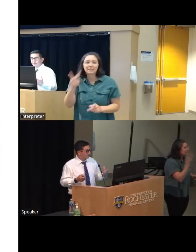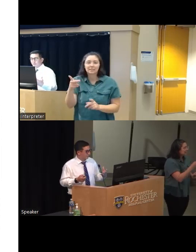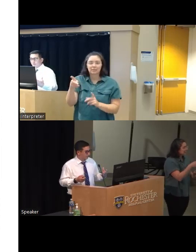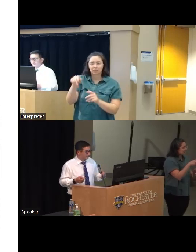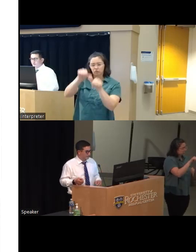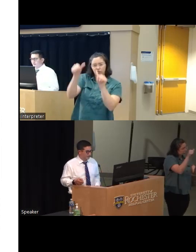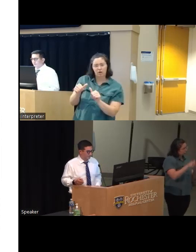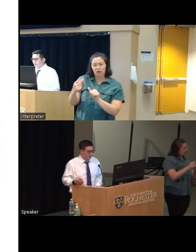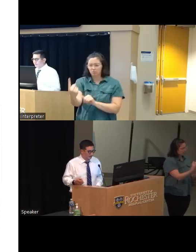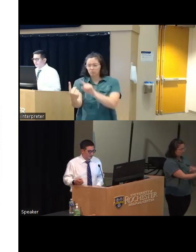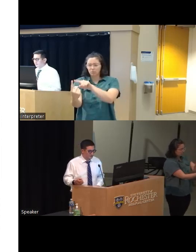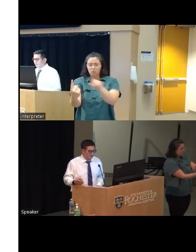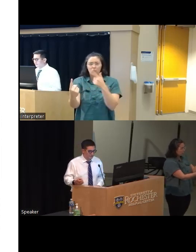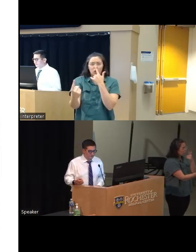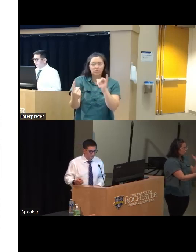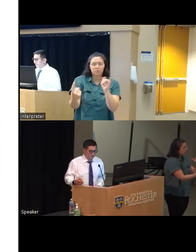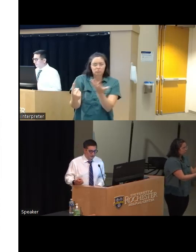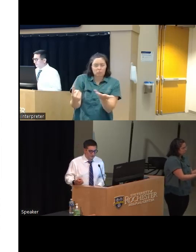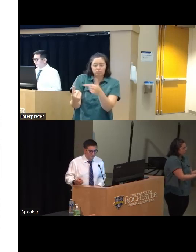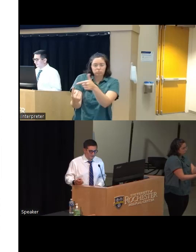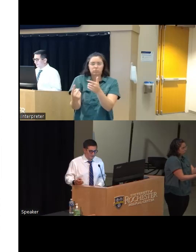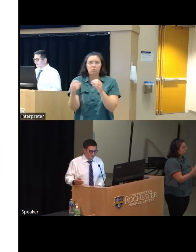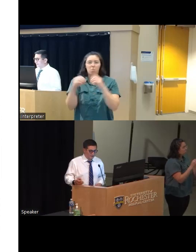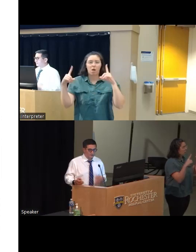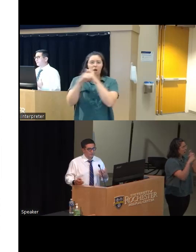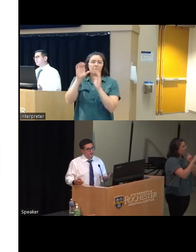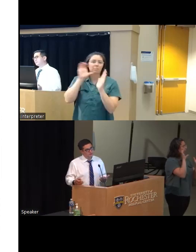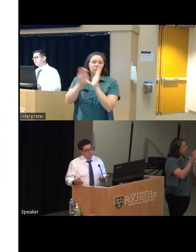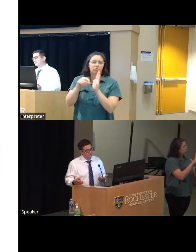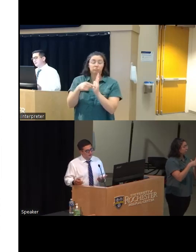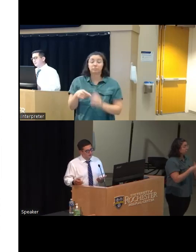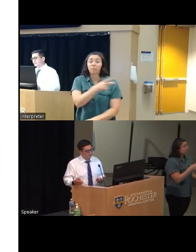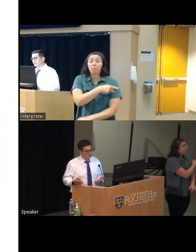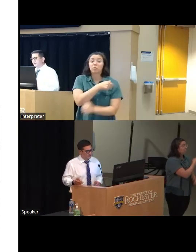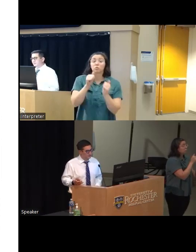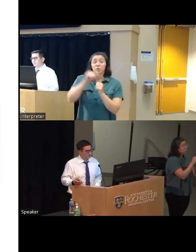shape that forms um uh based off of this sort of complex image and so patients with uh psychotic